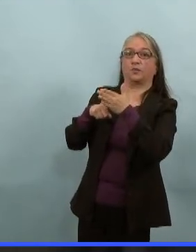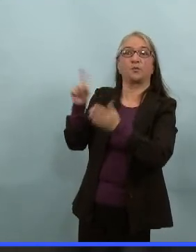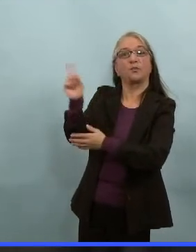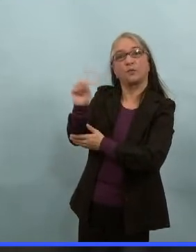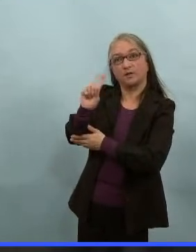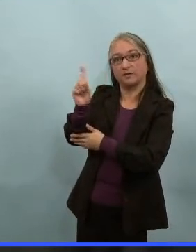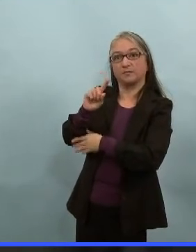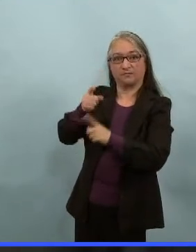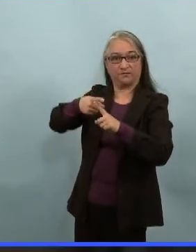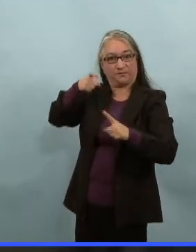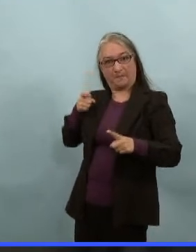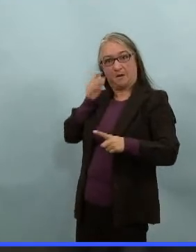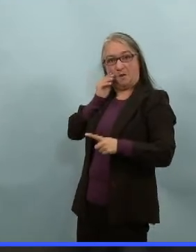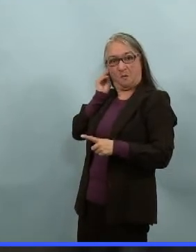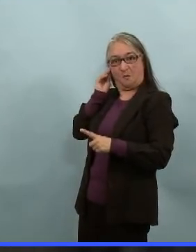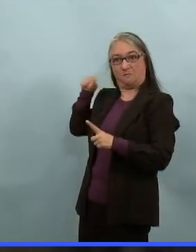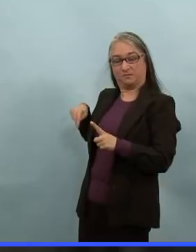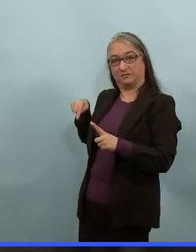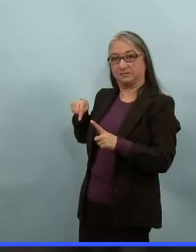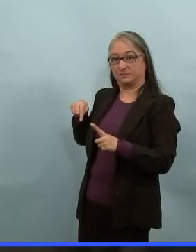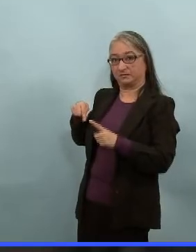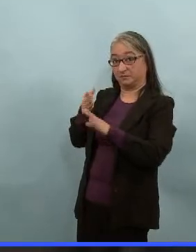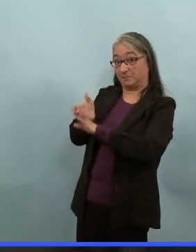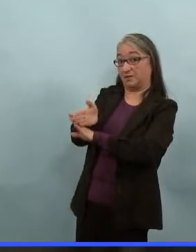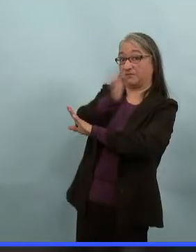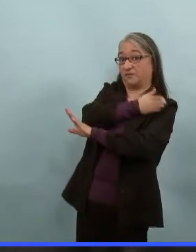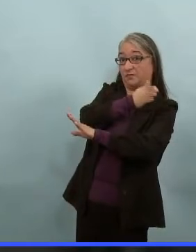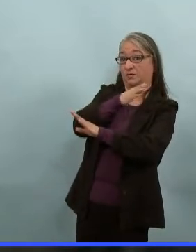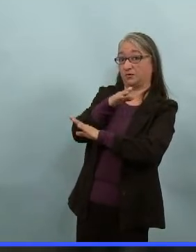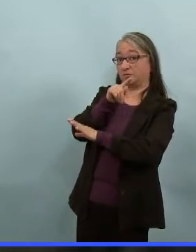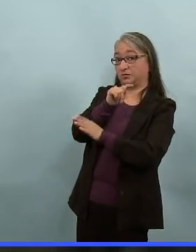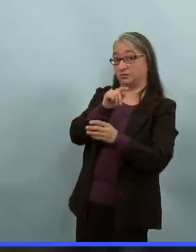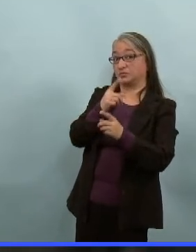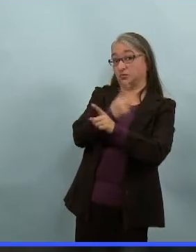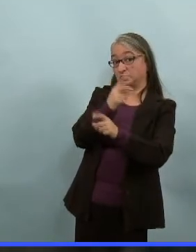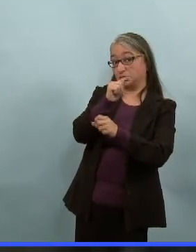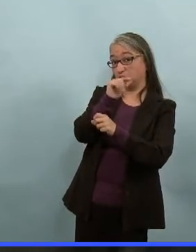different tools in the past and we'll continue to think about what tools we want to use and and when